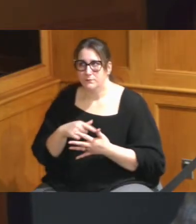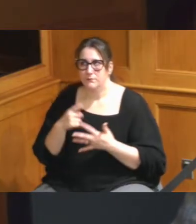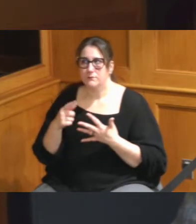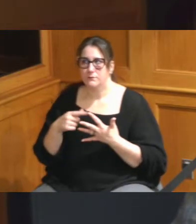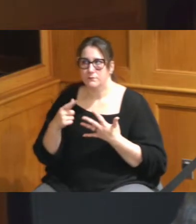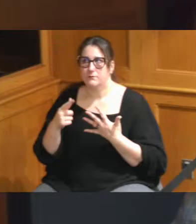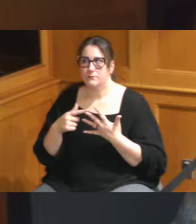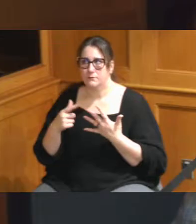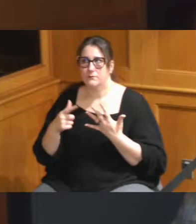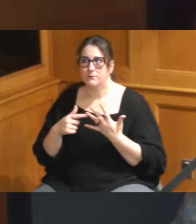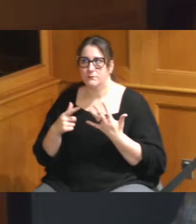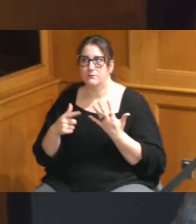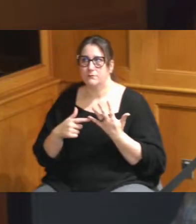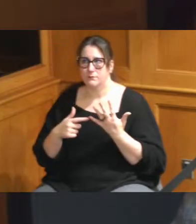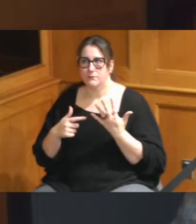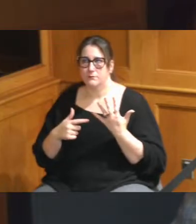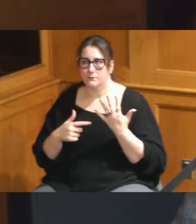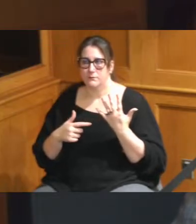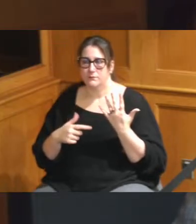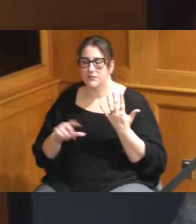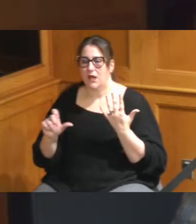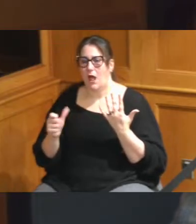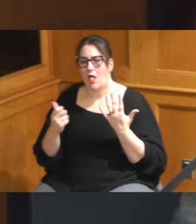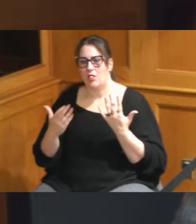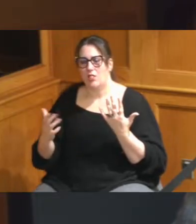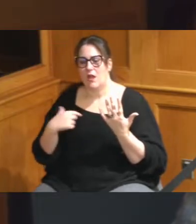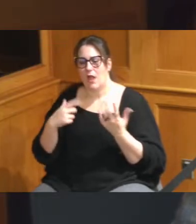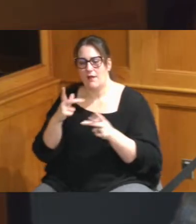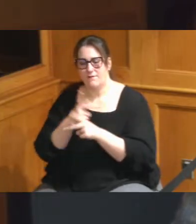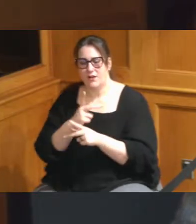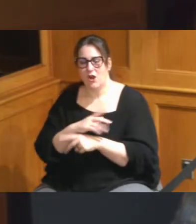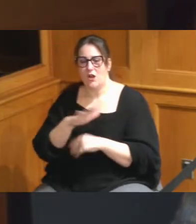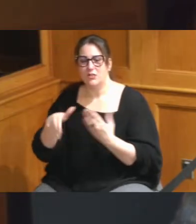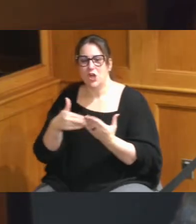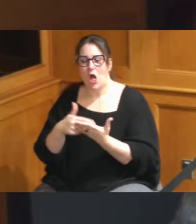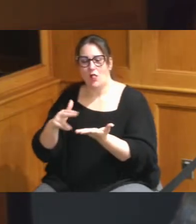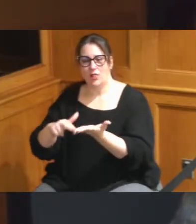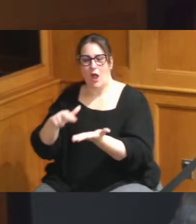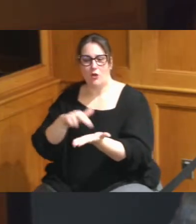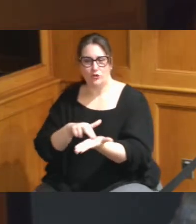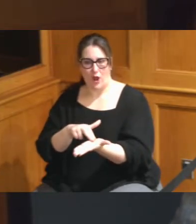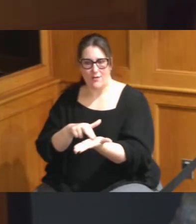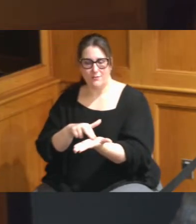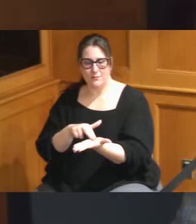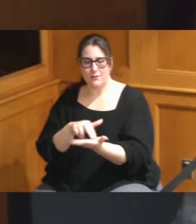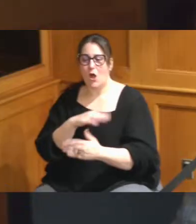the land. Okay. And then the other thing I want to find out is all contracts. All contracts on